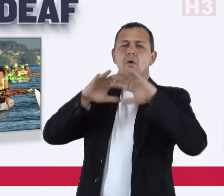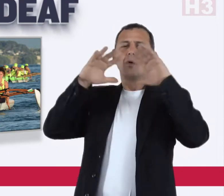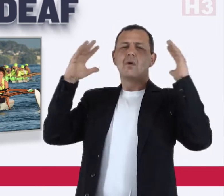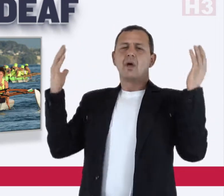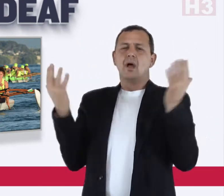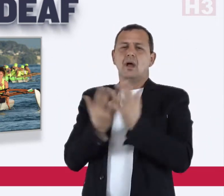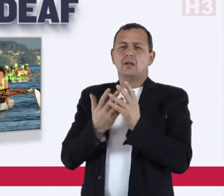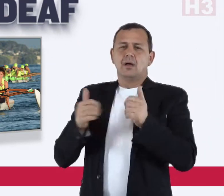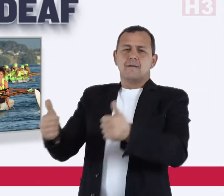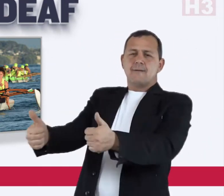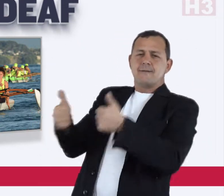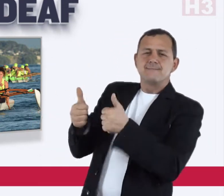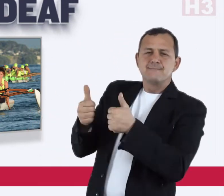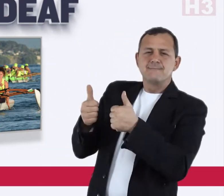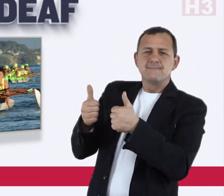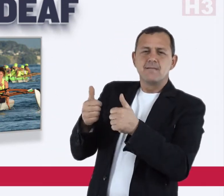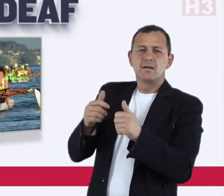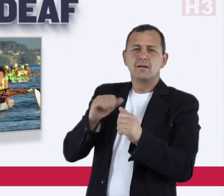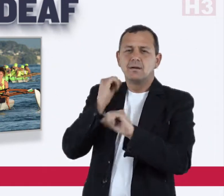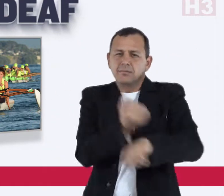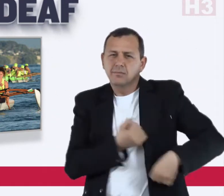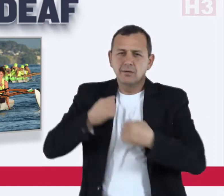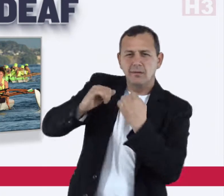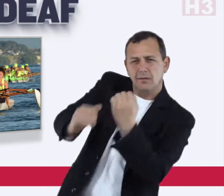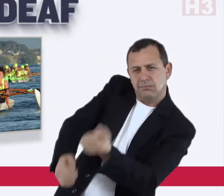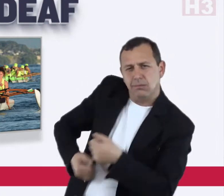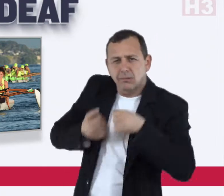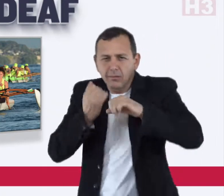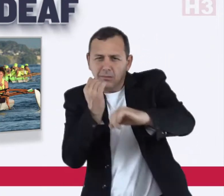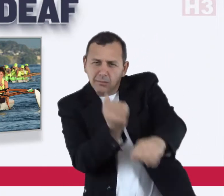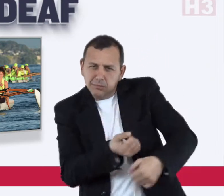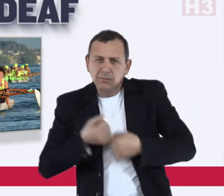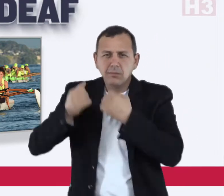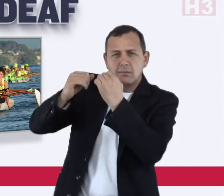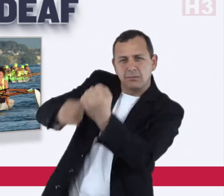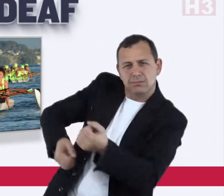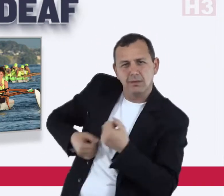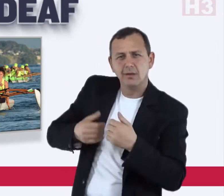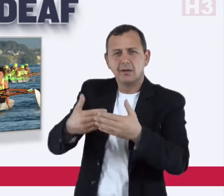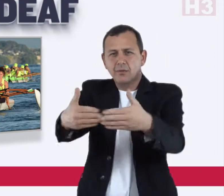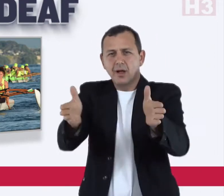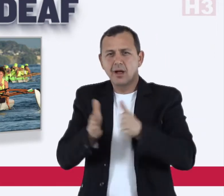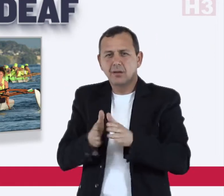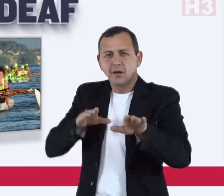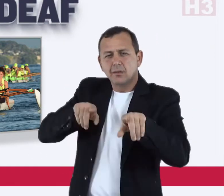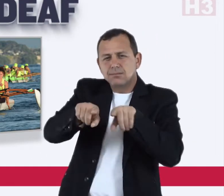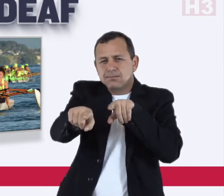is one of the world’s best Waka ama racers.